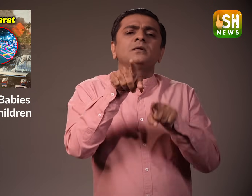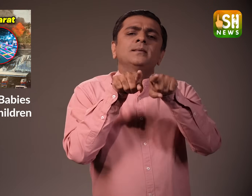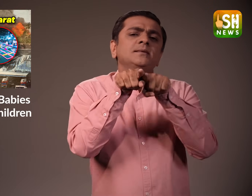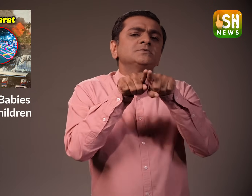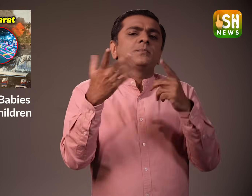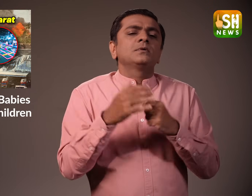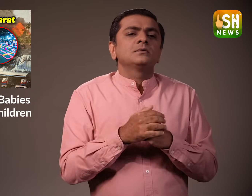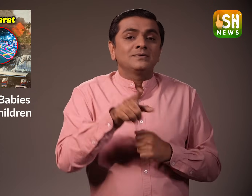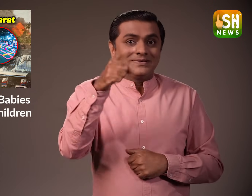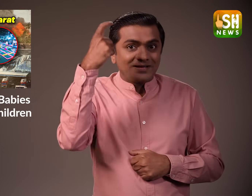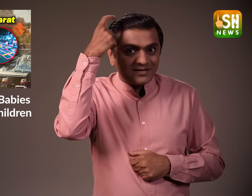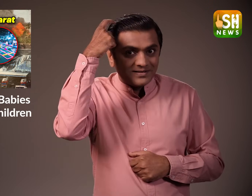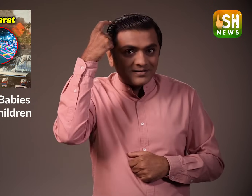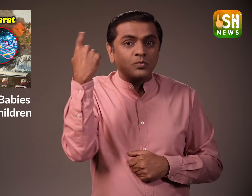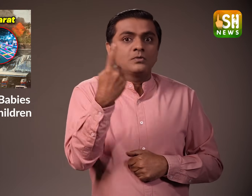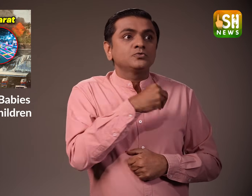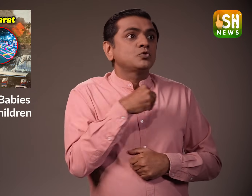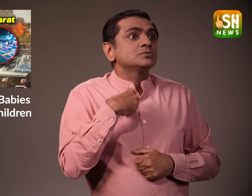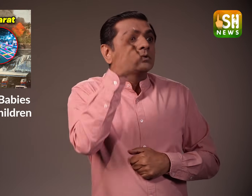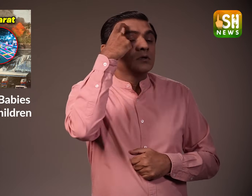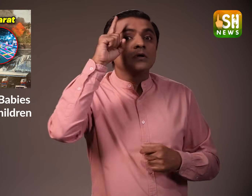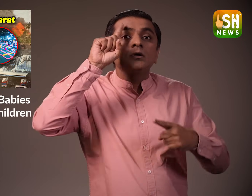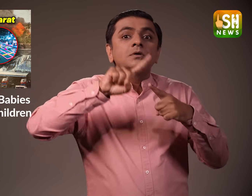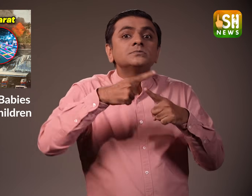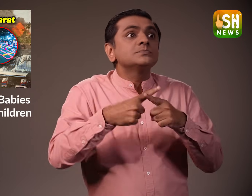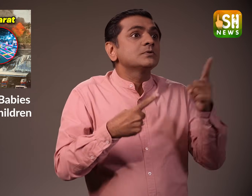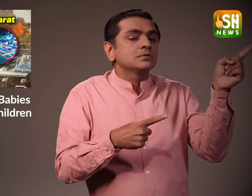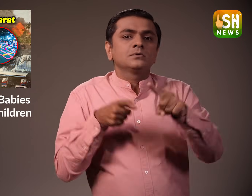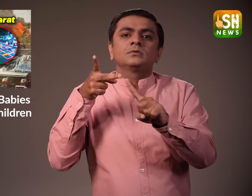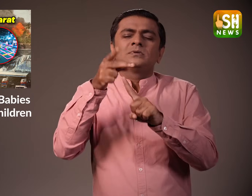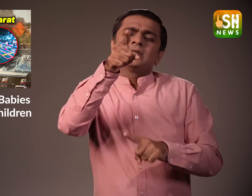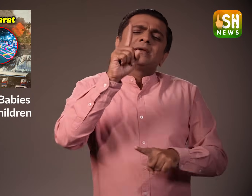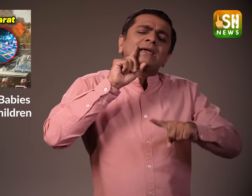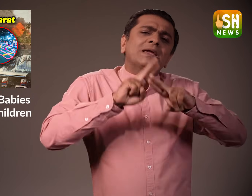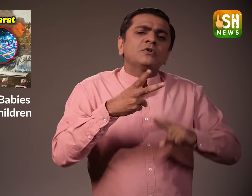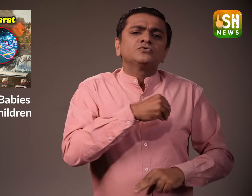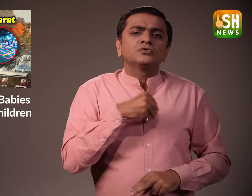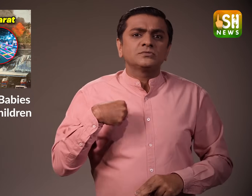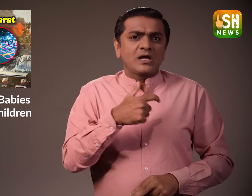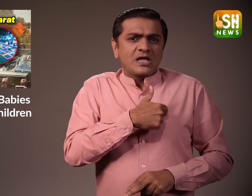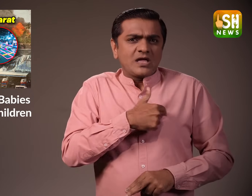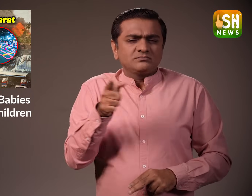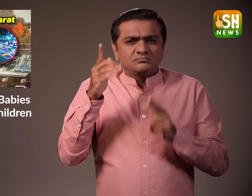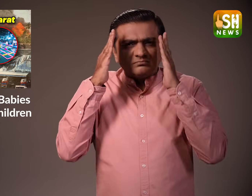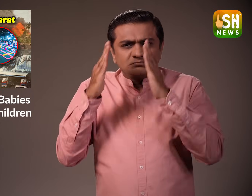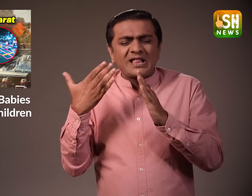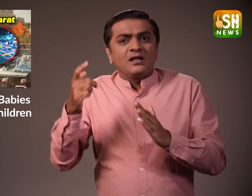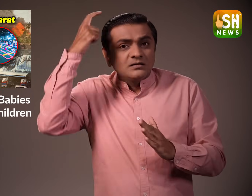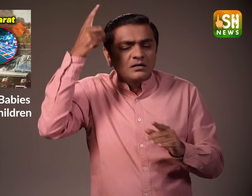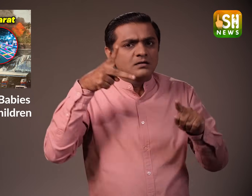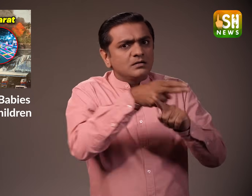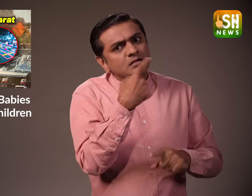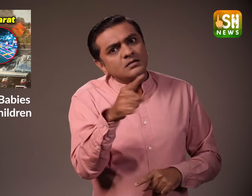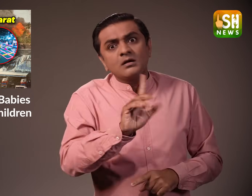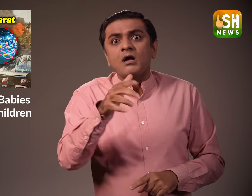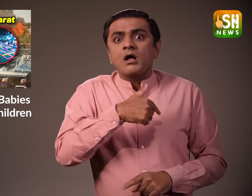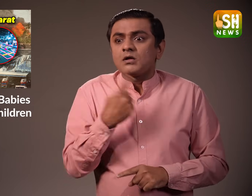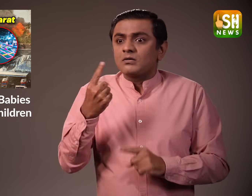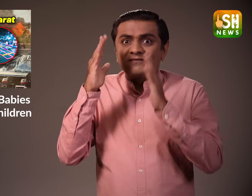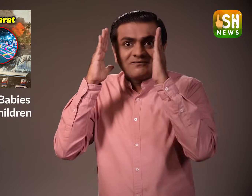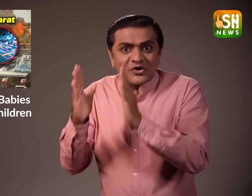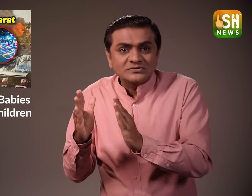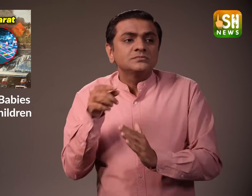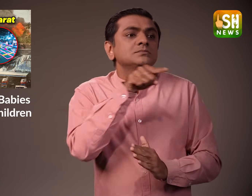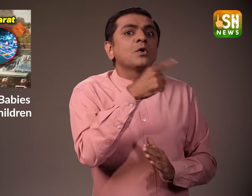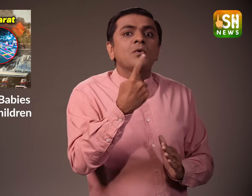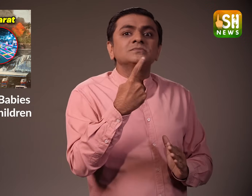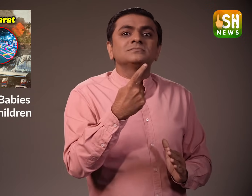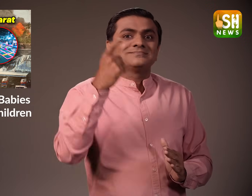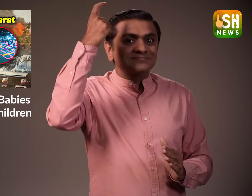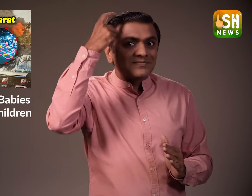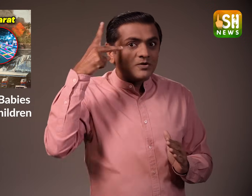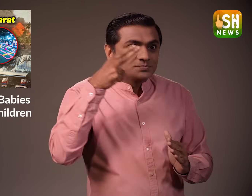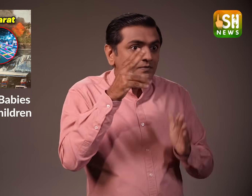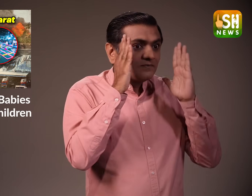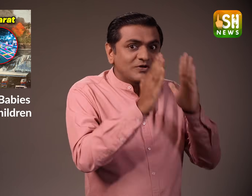For example, a neurosurgeon should attend to a head injury, a cardiac surgeon cannot operate on them.